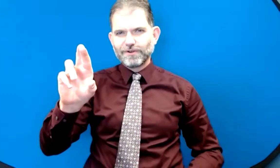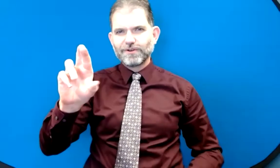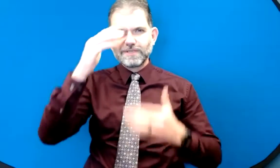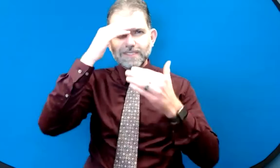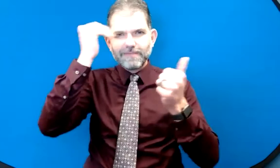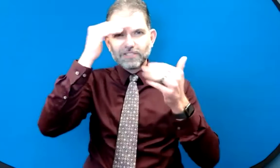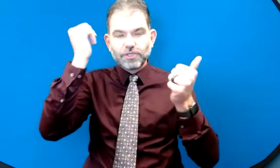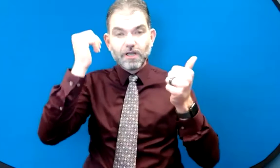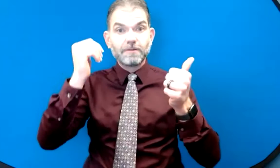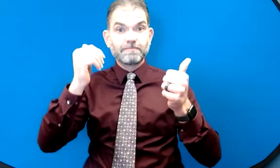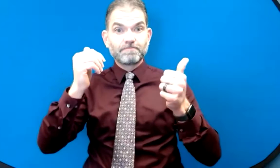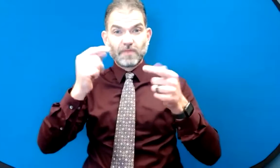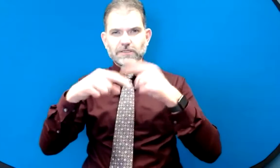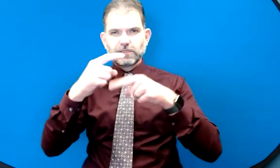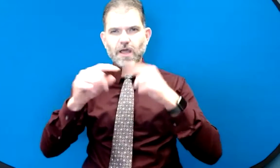ASL Interpreter: vascular.